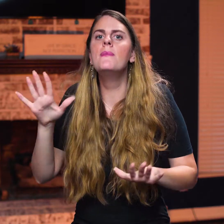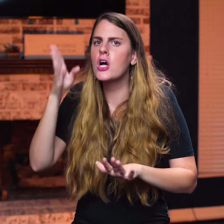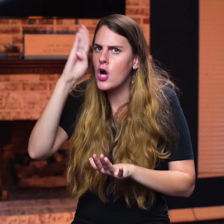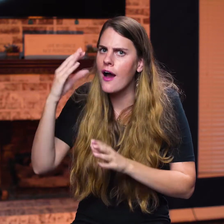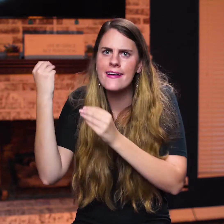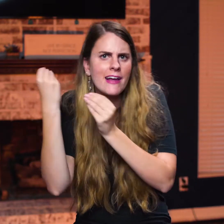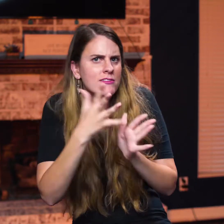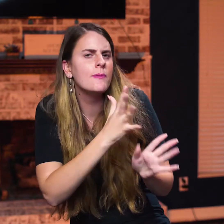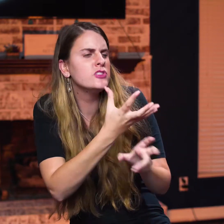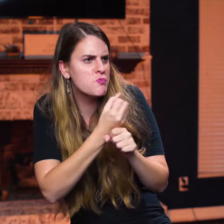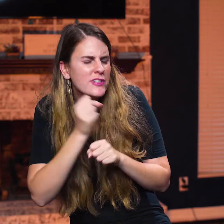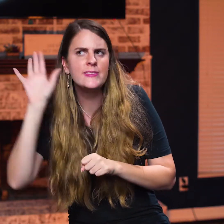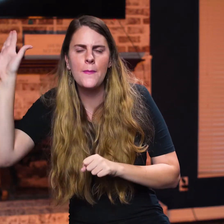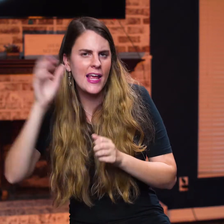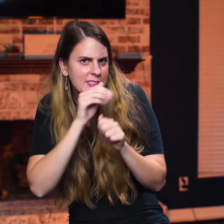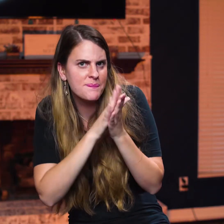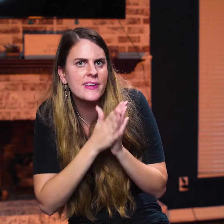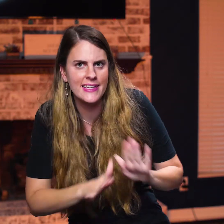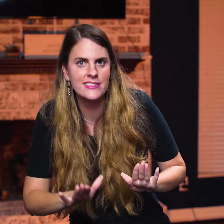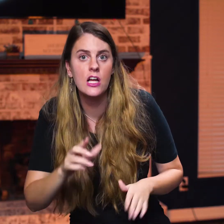but God tells him to receive His peace.